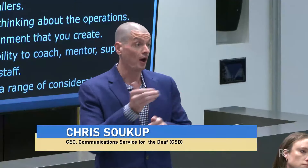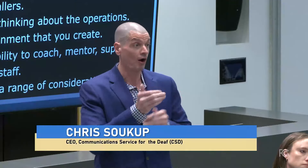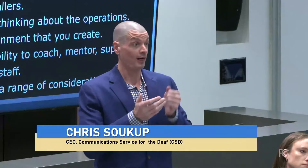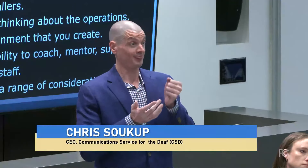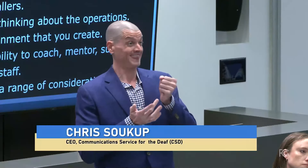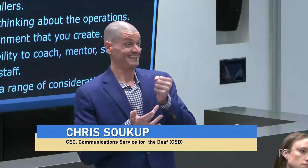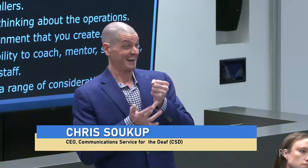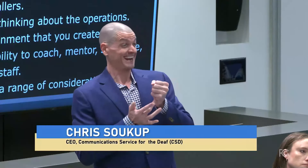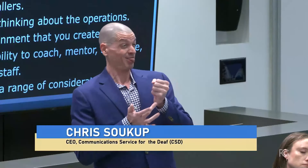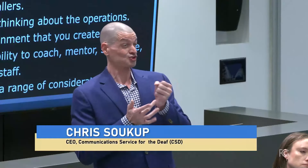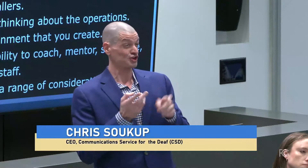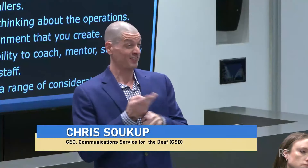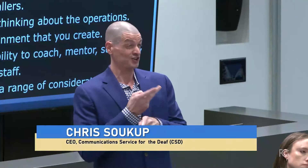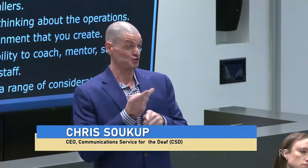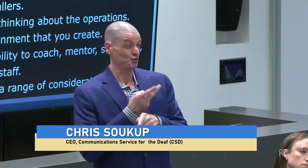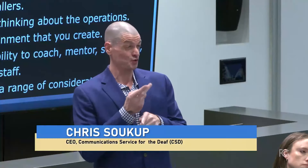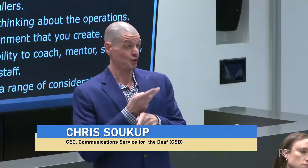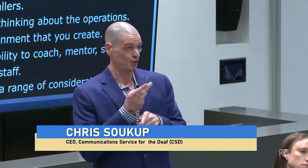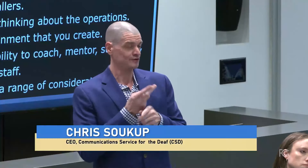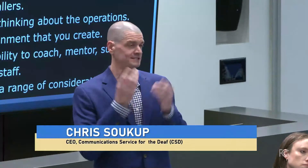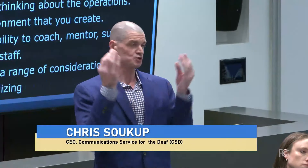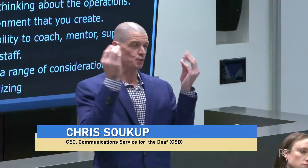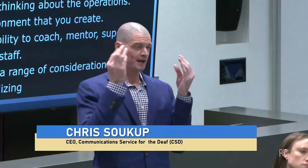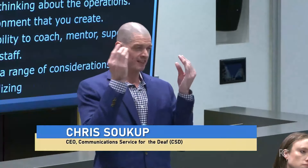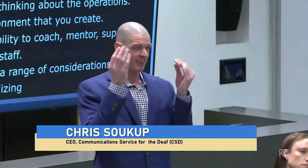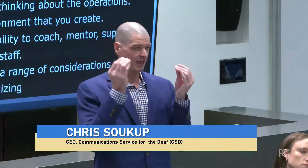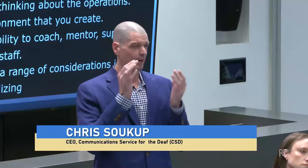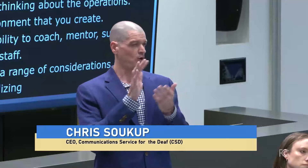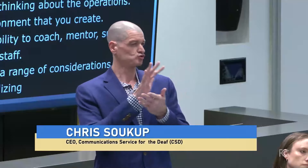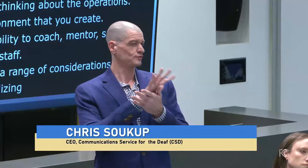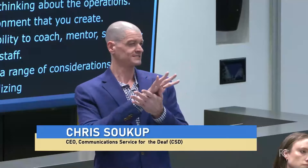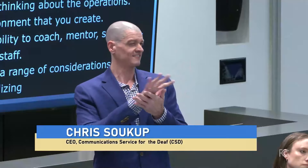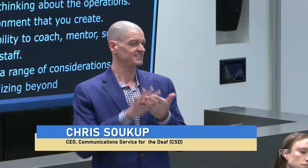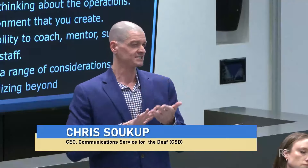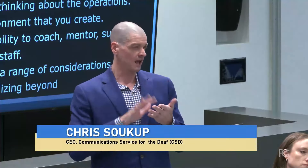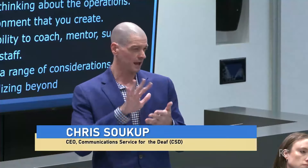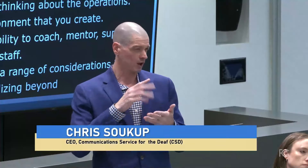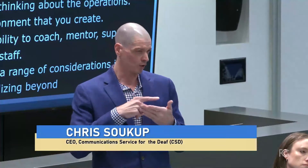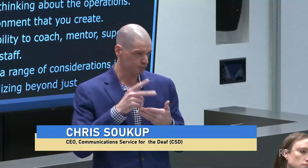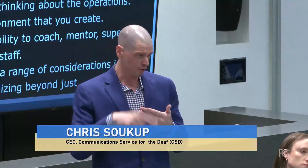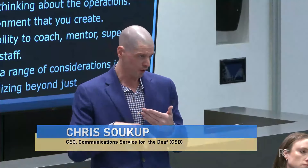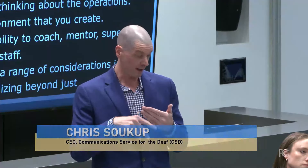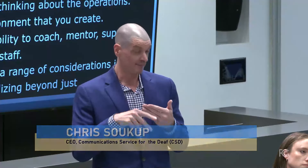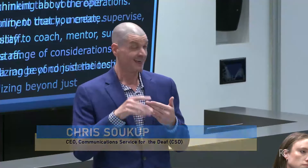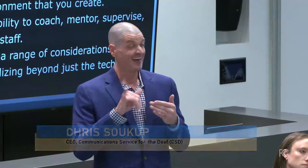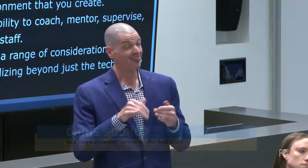SO THERE'S A RANGE OF CONSIDERATIONS INTO